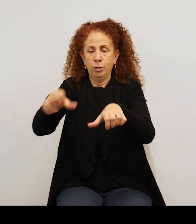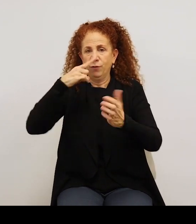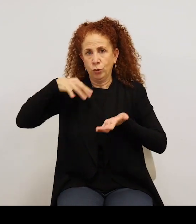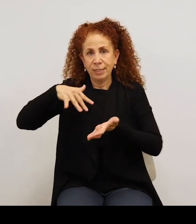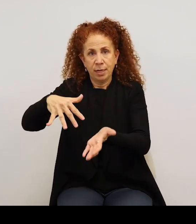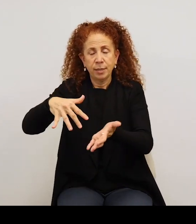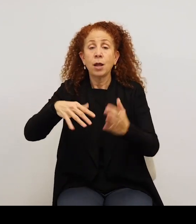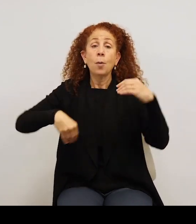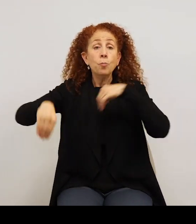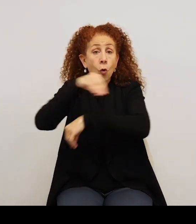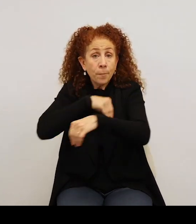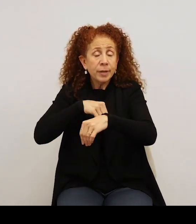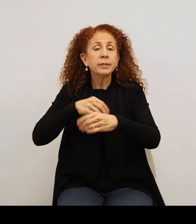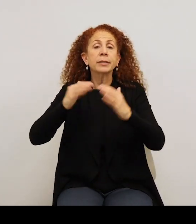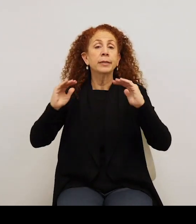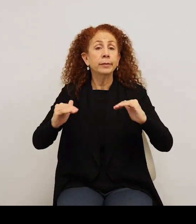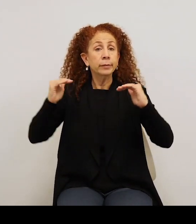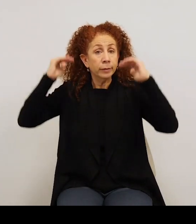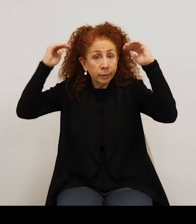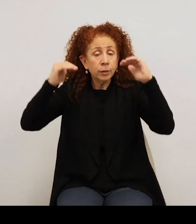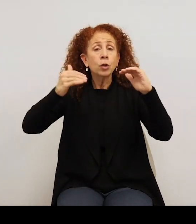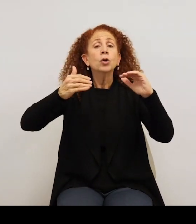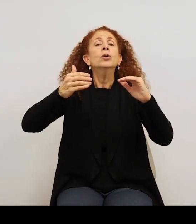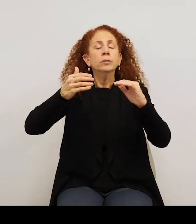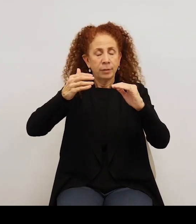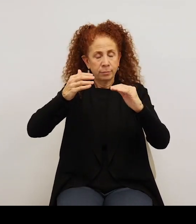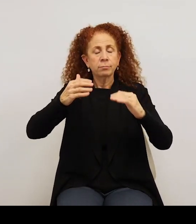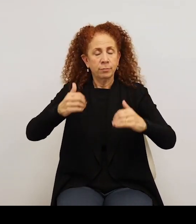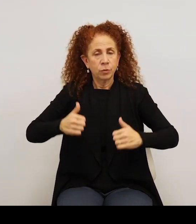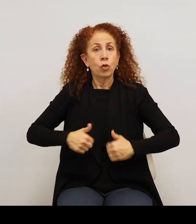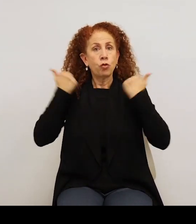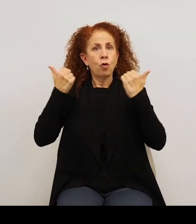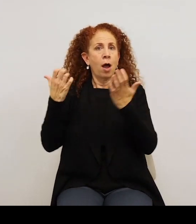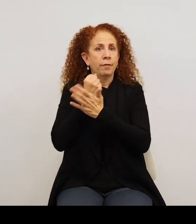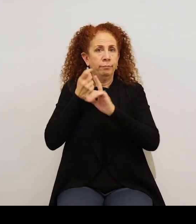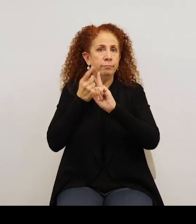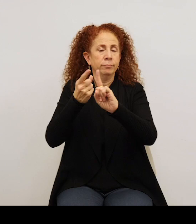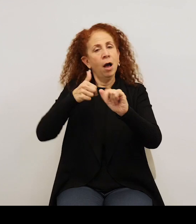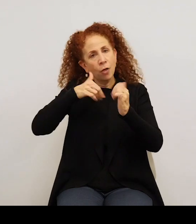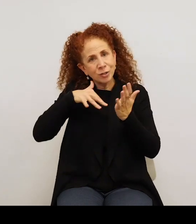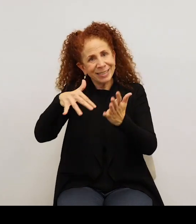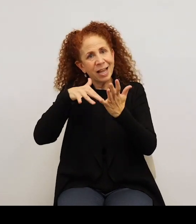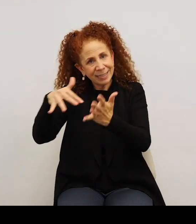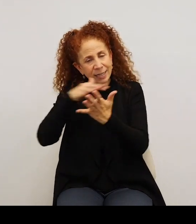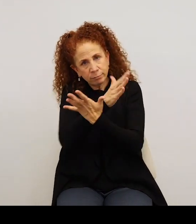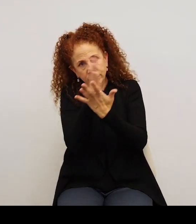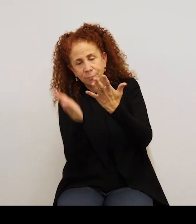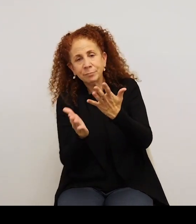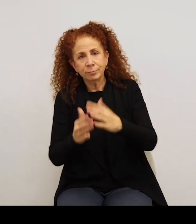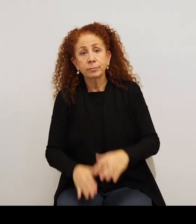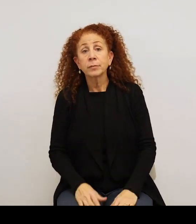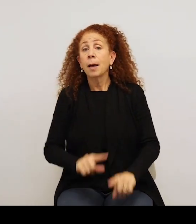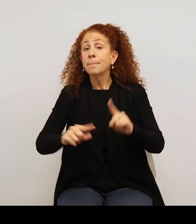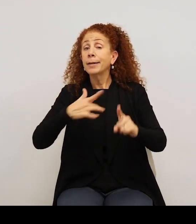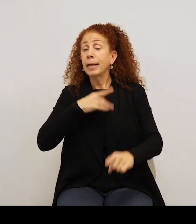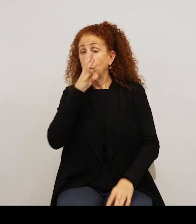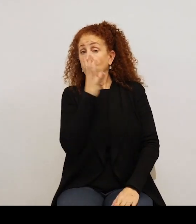Mobility, social differentiation, and [? strife ?] were other fields of interest. What was usually ignored however,